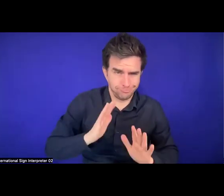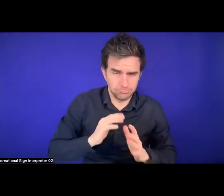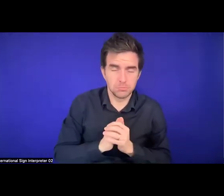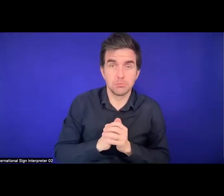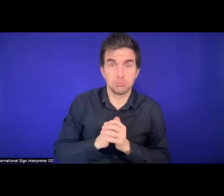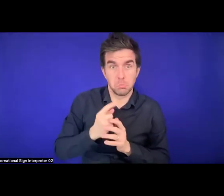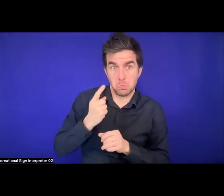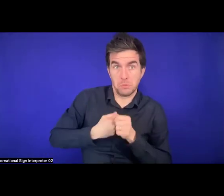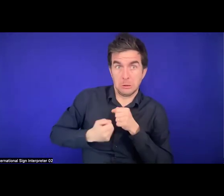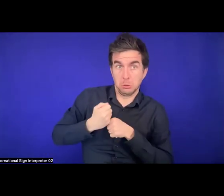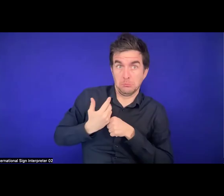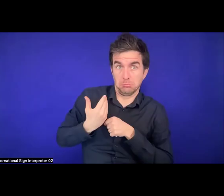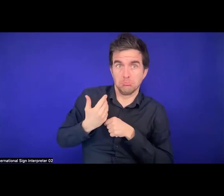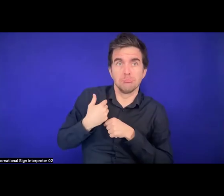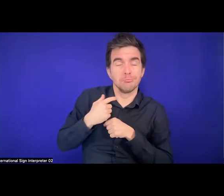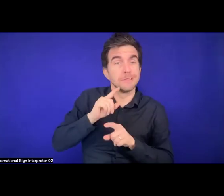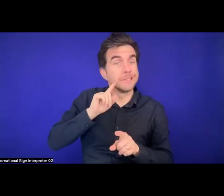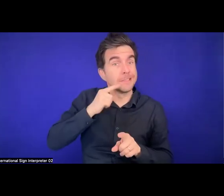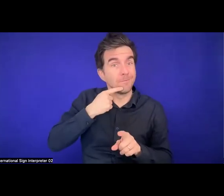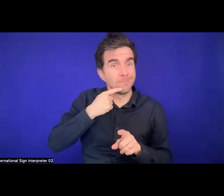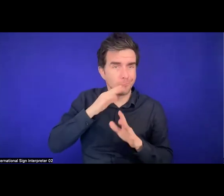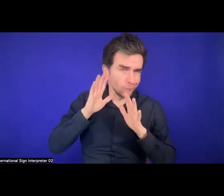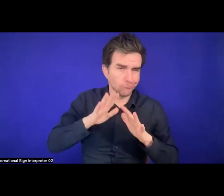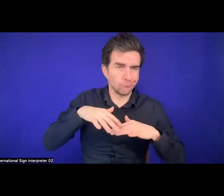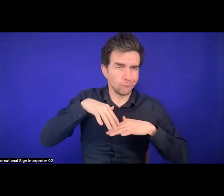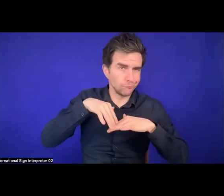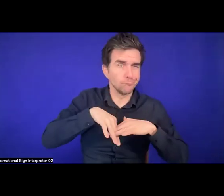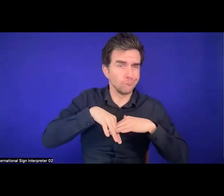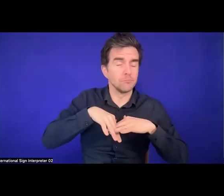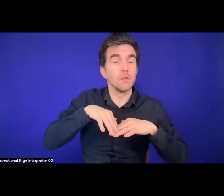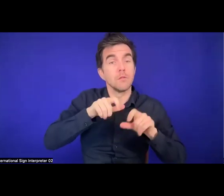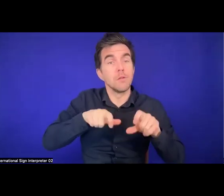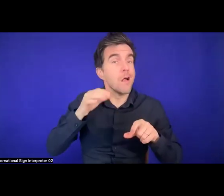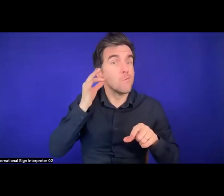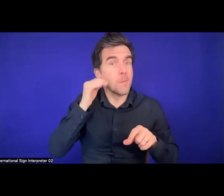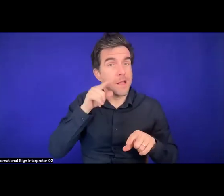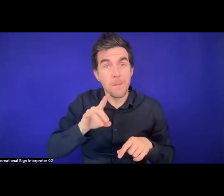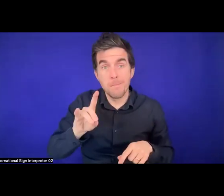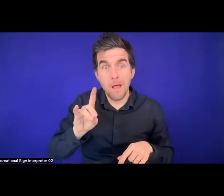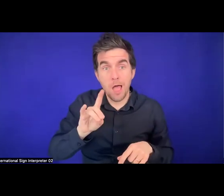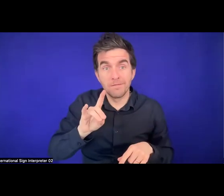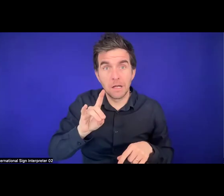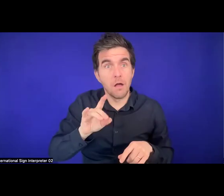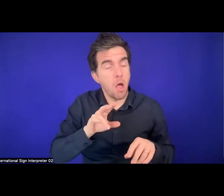as I said and that's very much around looking at trying to fill the data gaps and